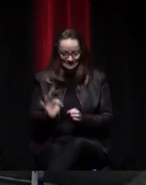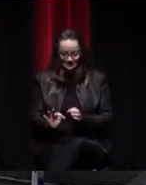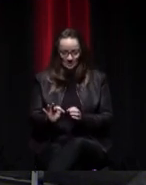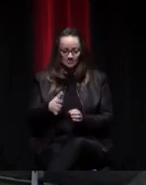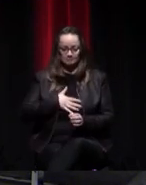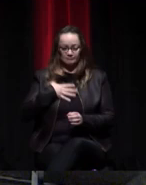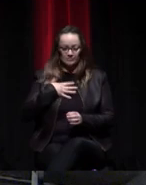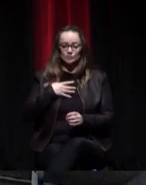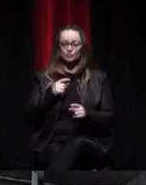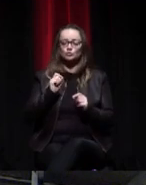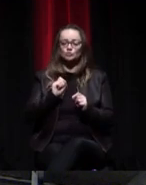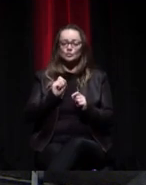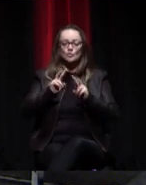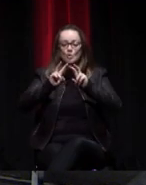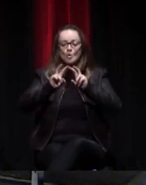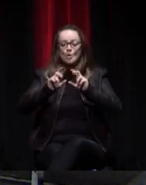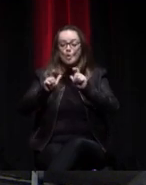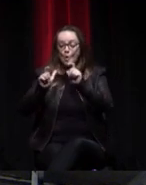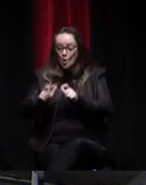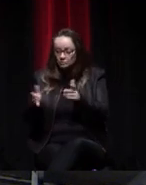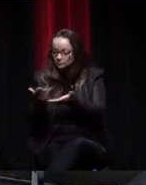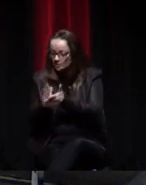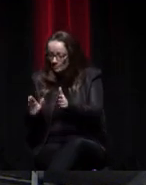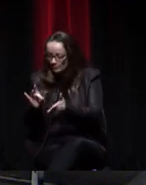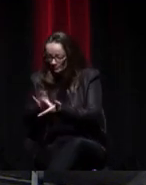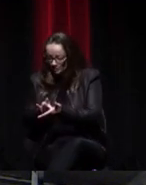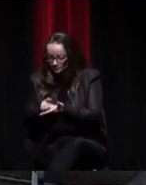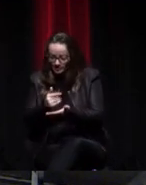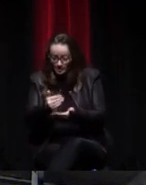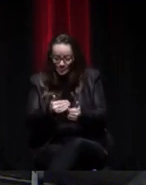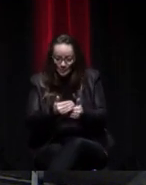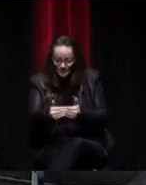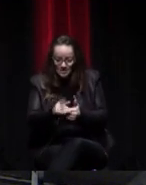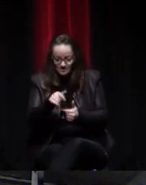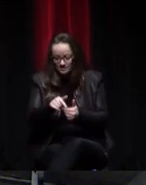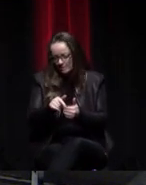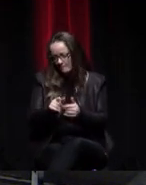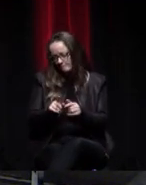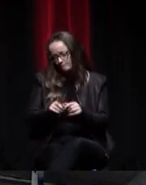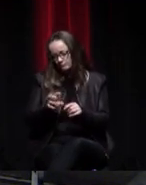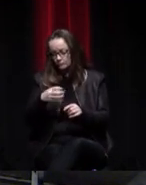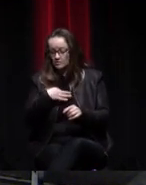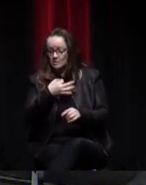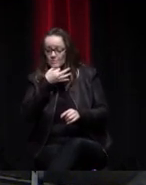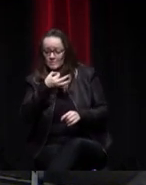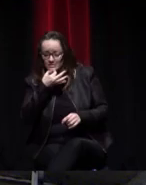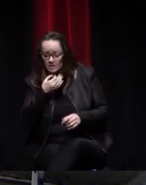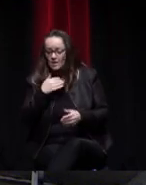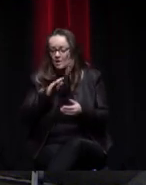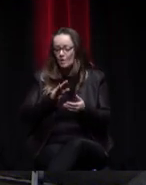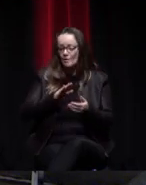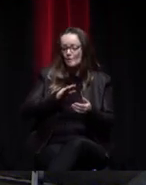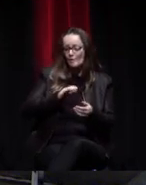about where ends the facts and the version begins, the opinion, the interpretation.